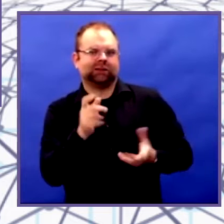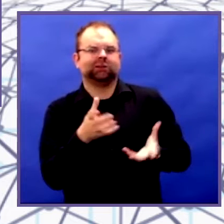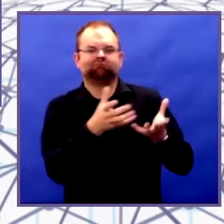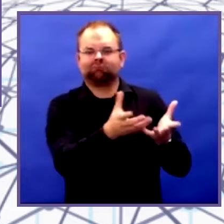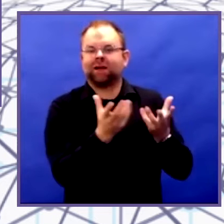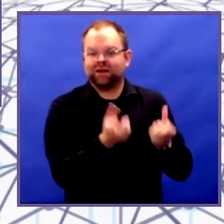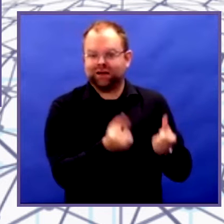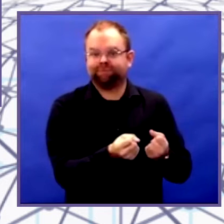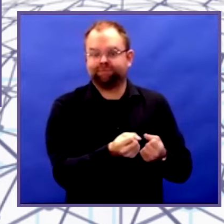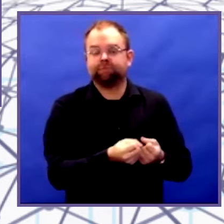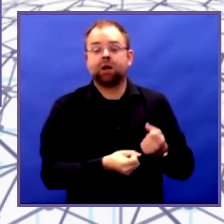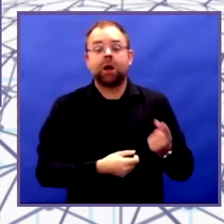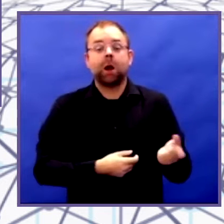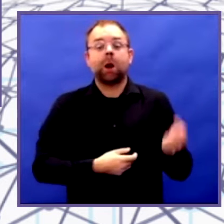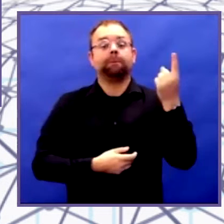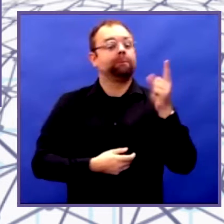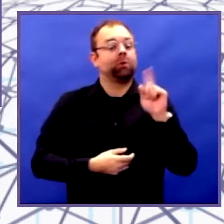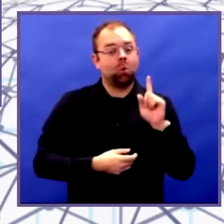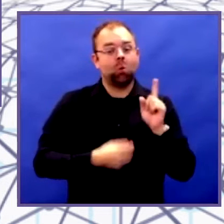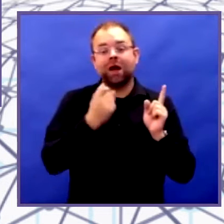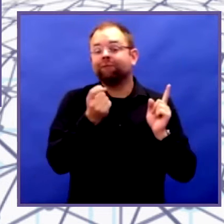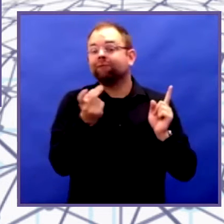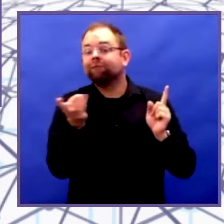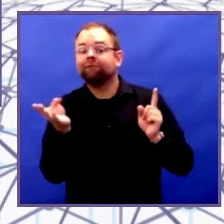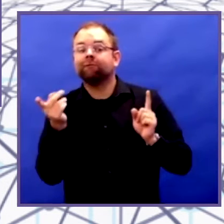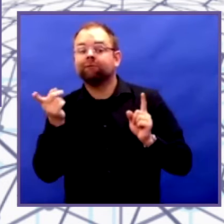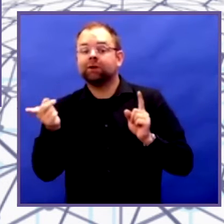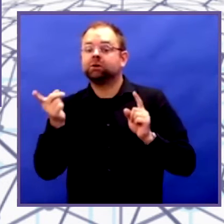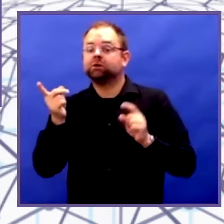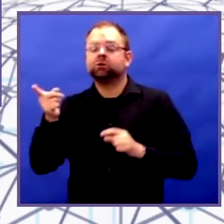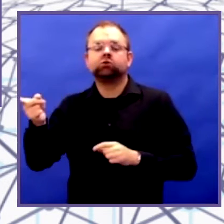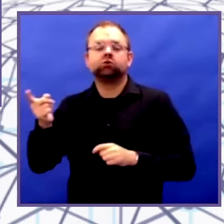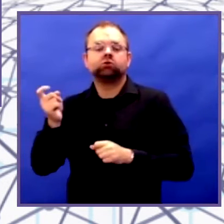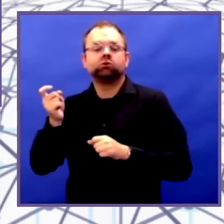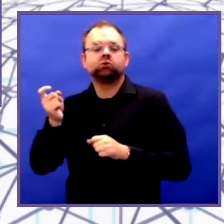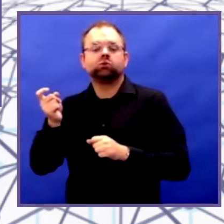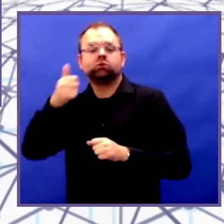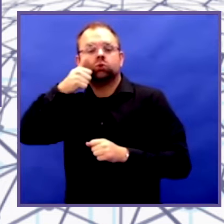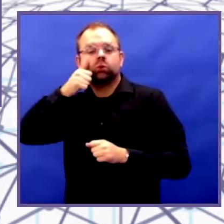Assistive technology is well recognised today as an integral component of universal health